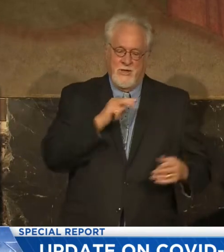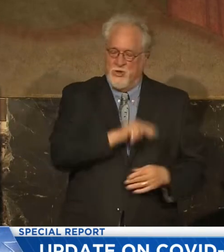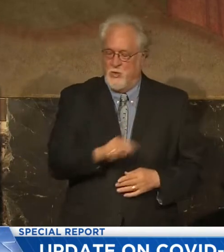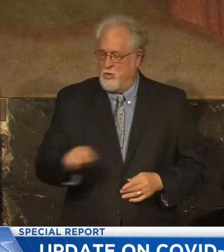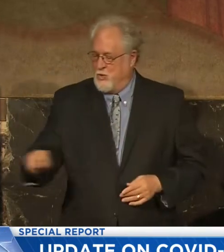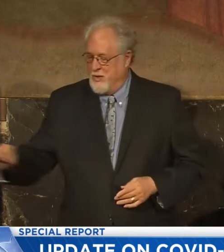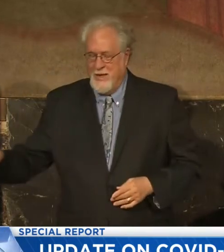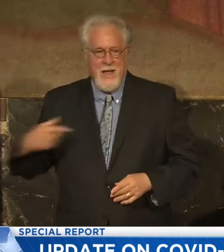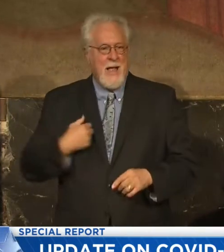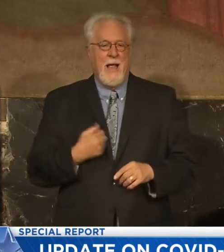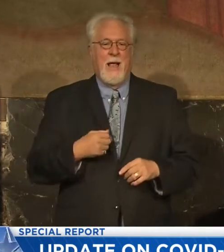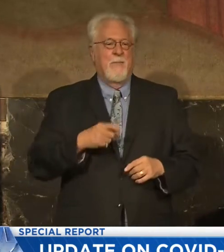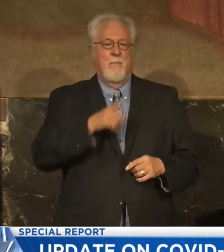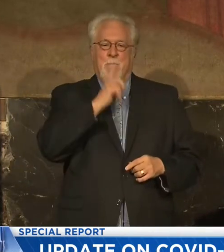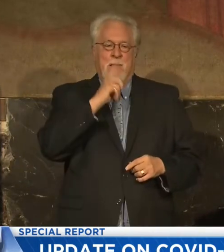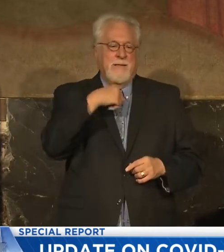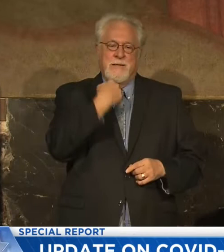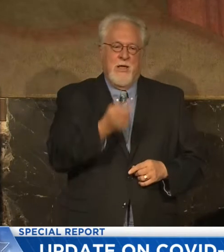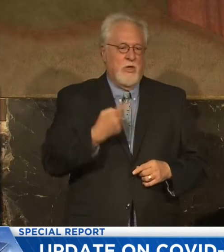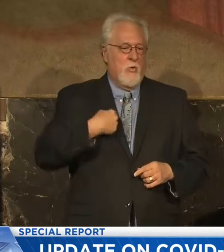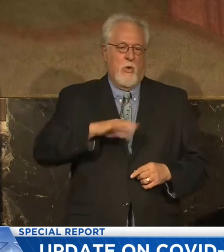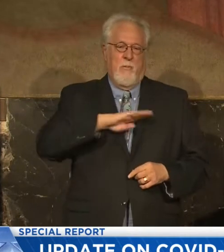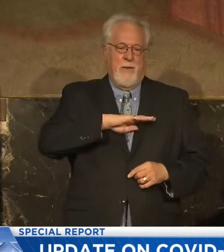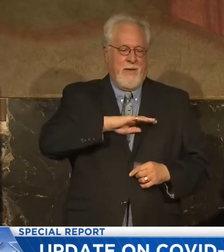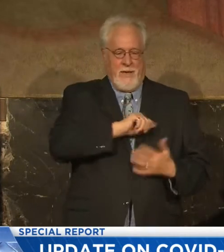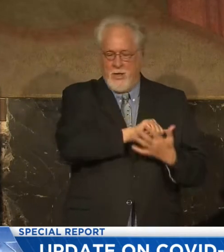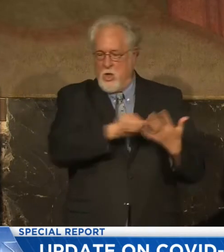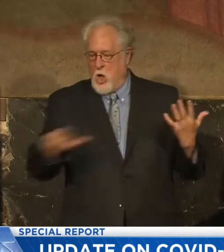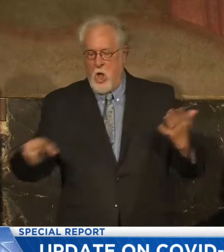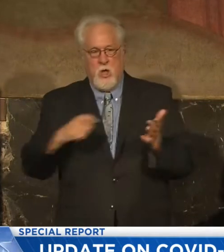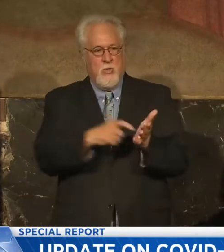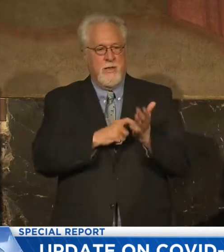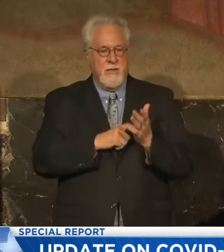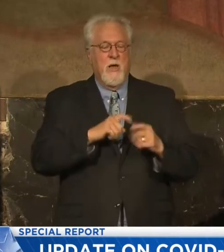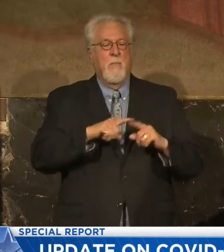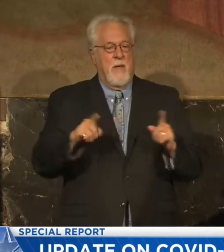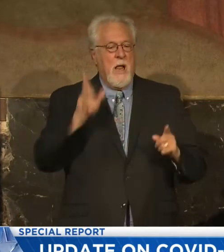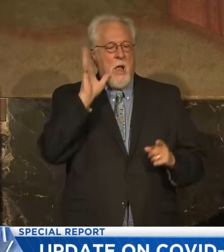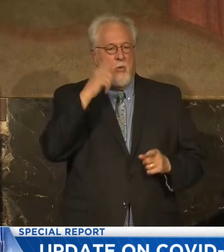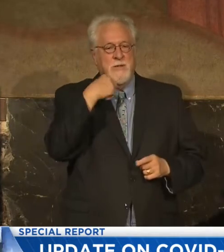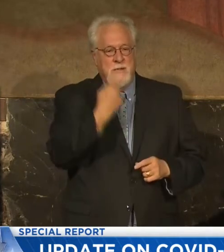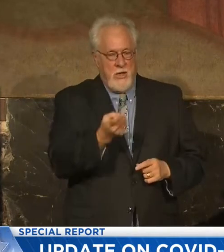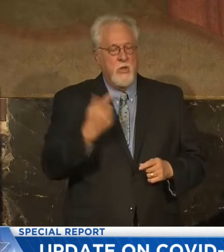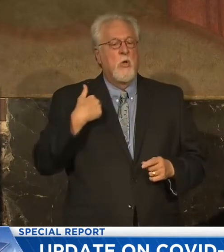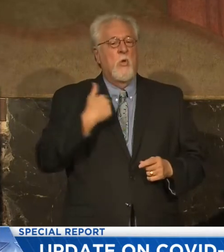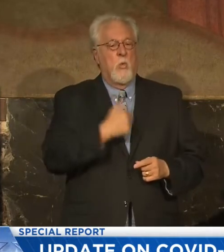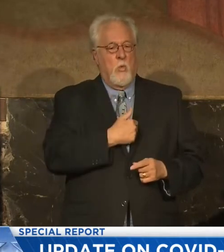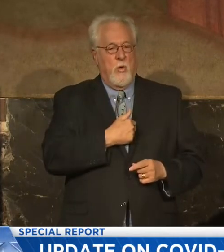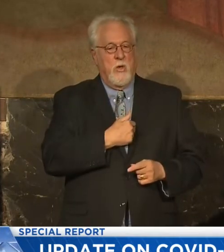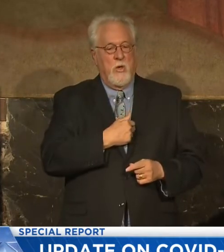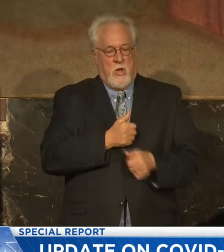STATE CURRENTLY MAKING THOSE? RIGHT NOW ARE YOU ANALYZING? WELL, YOU KNOW, THERE'S SO MANY DIFFERENT THINGS THAT YOU LOOK AT. AND SO I CAN'T -- I'M NOT GOING